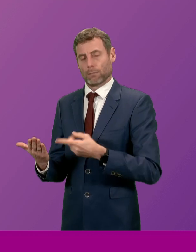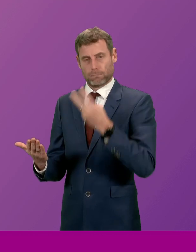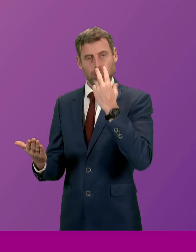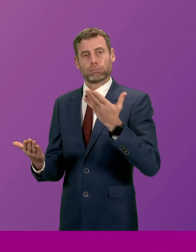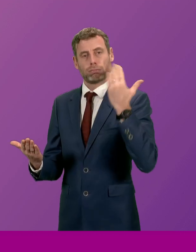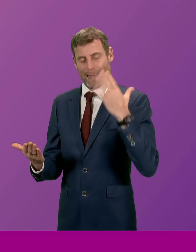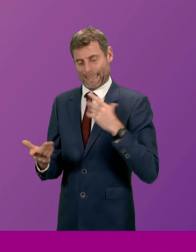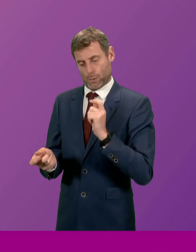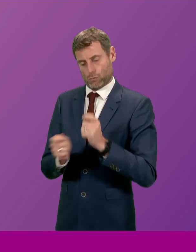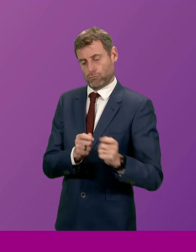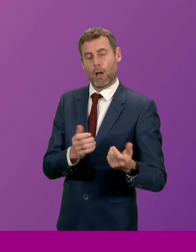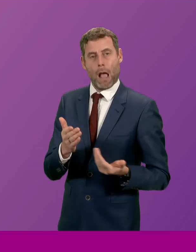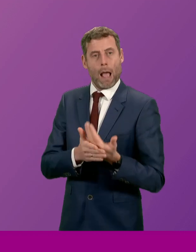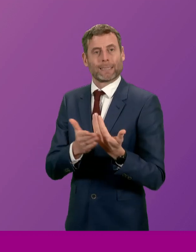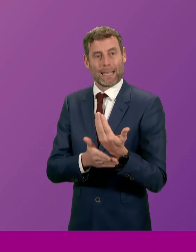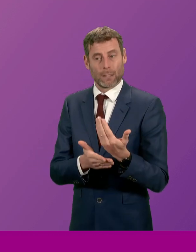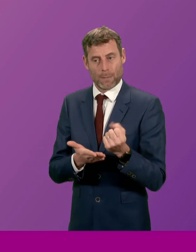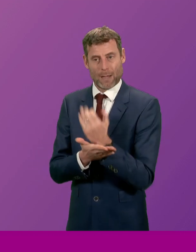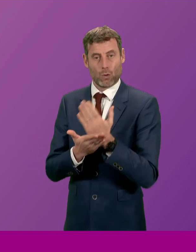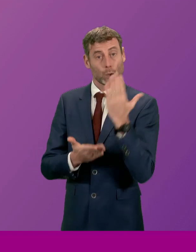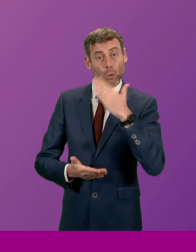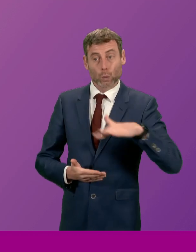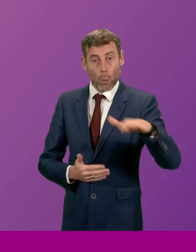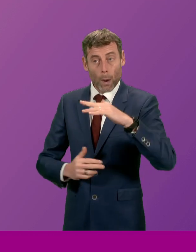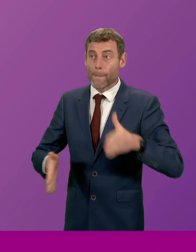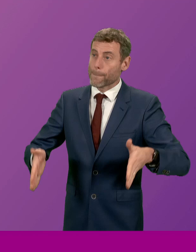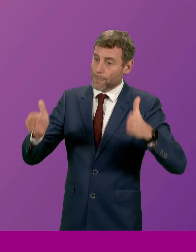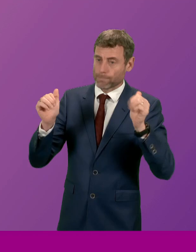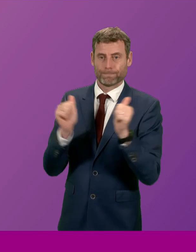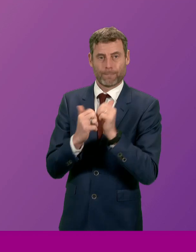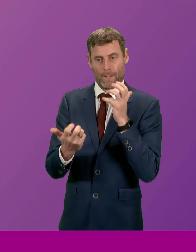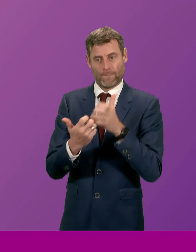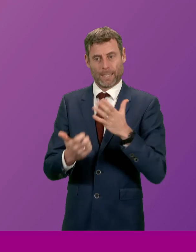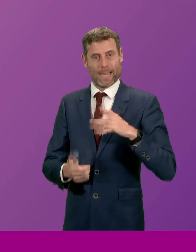meet the needs of pupils in schools in Scotland. A consultation will take place this year.